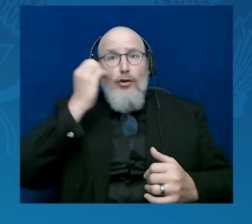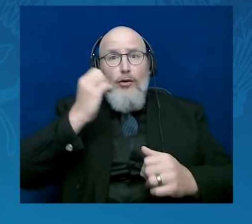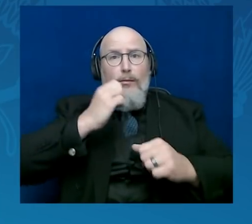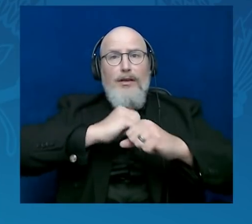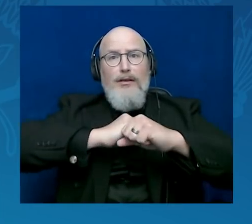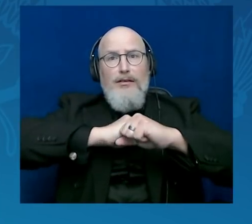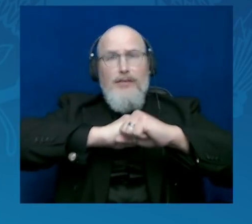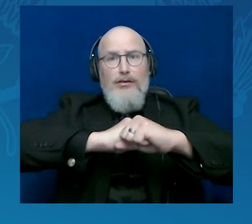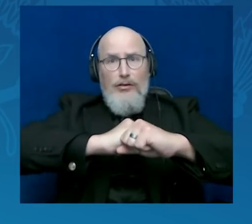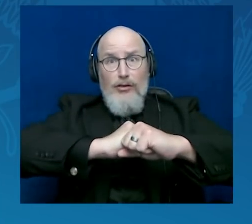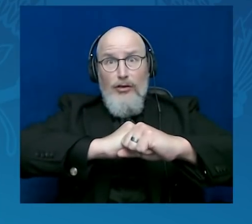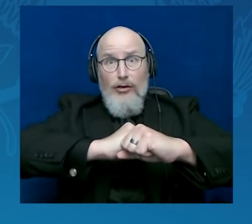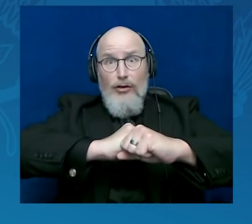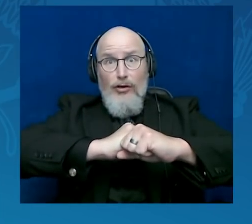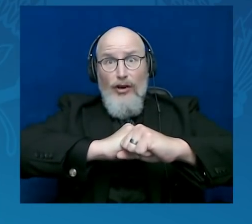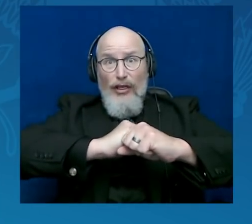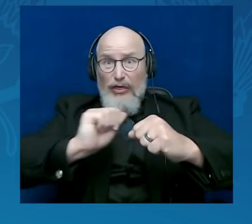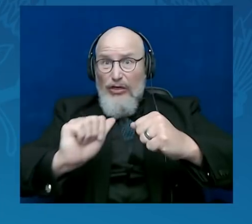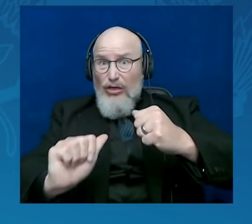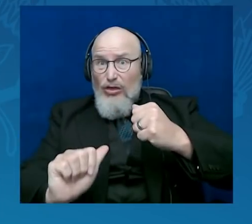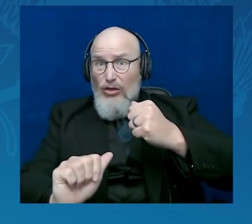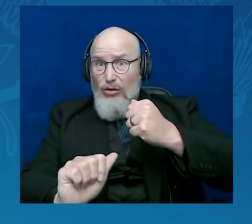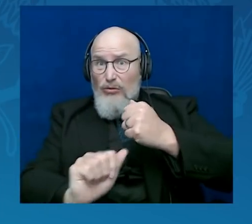is under direct threat in Ukraine.